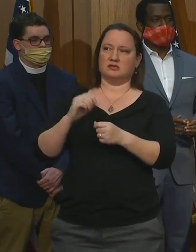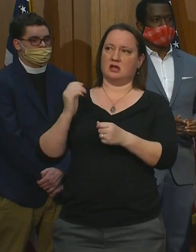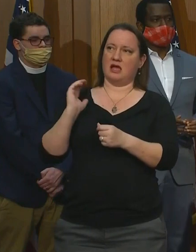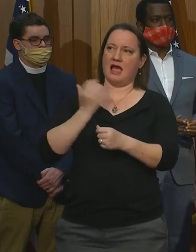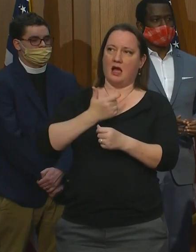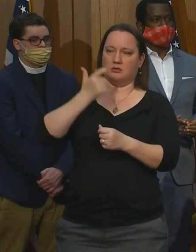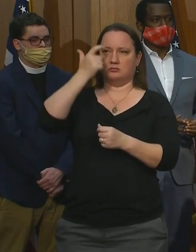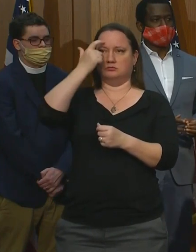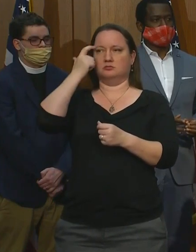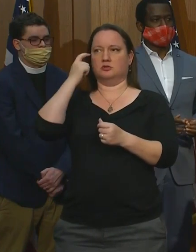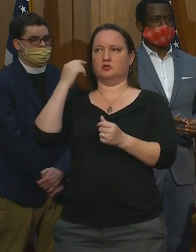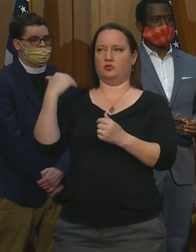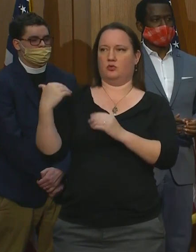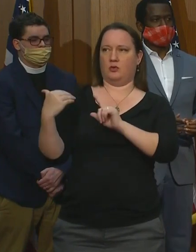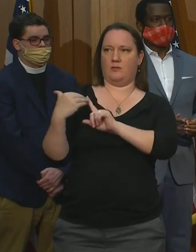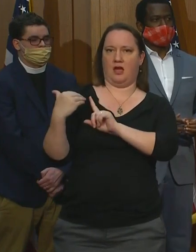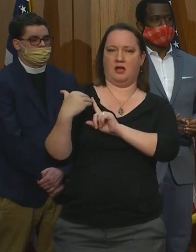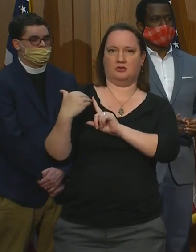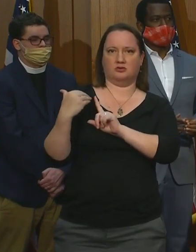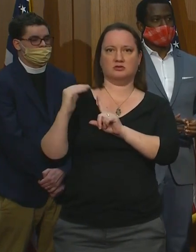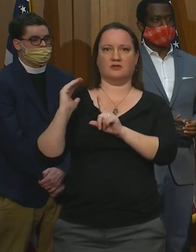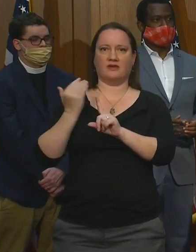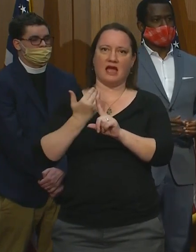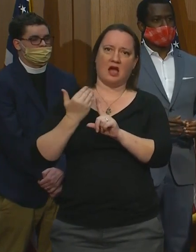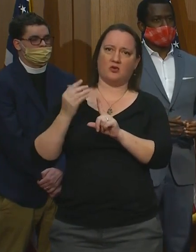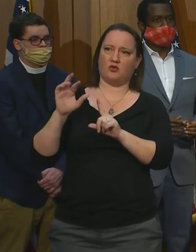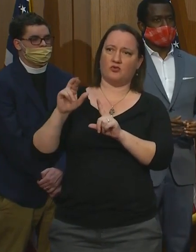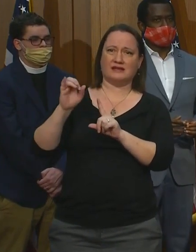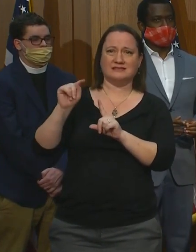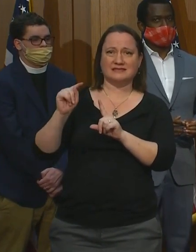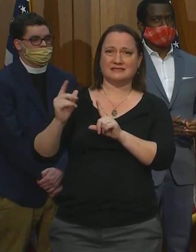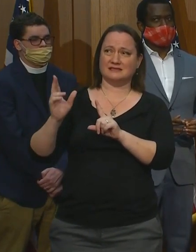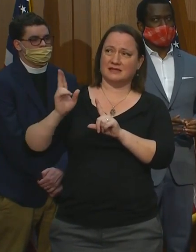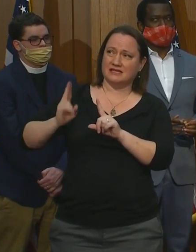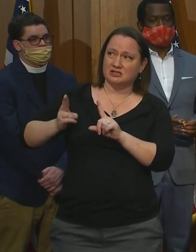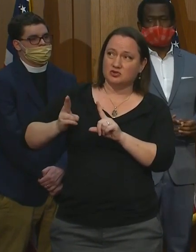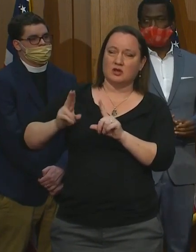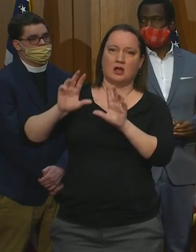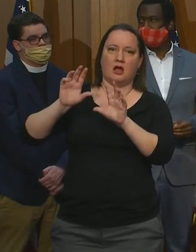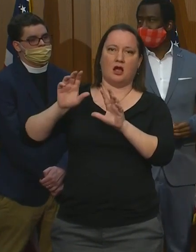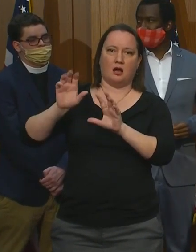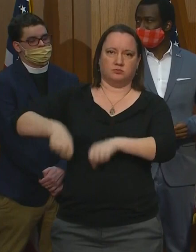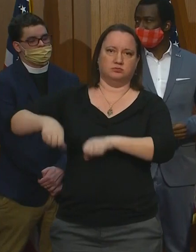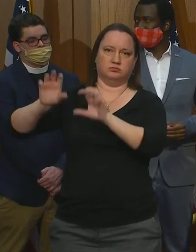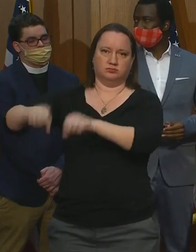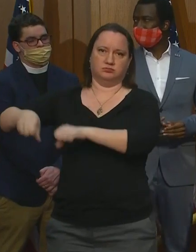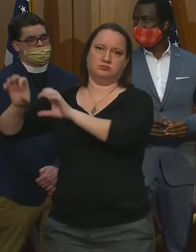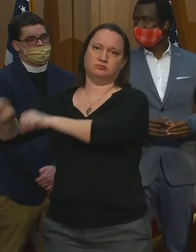OF A RACIST PAST THAT STAIN OUR